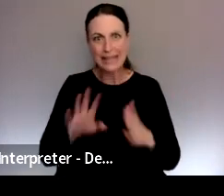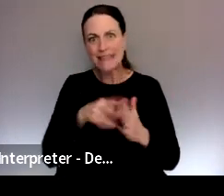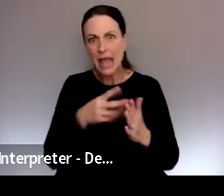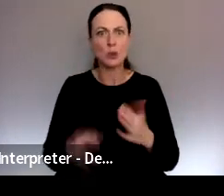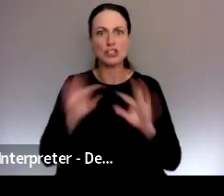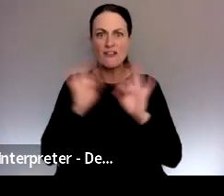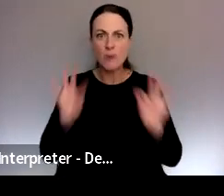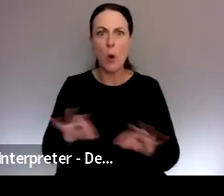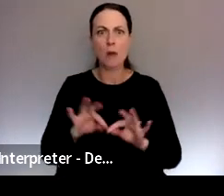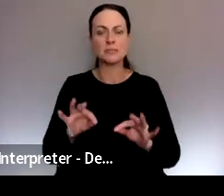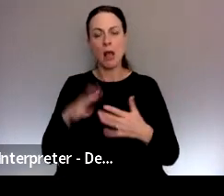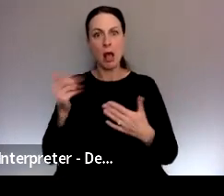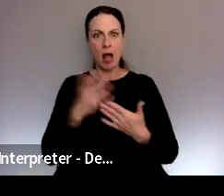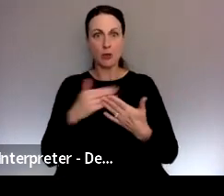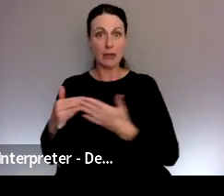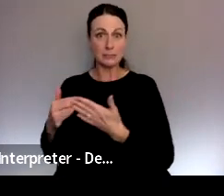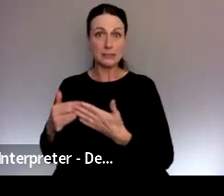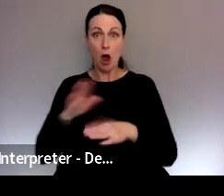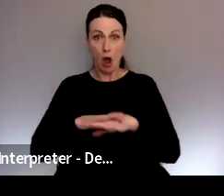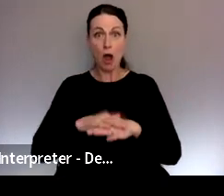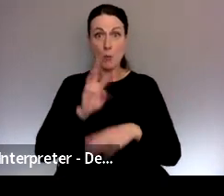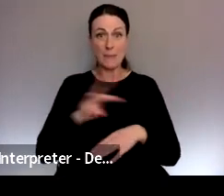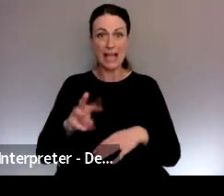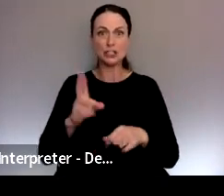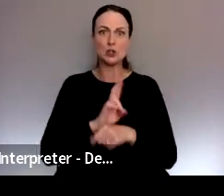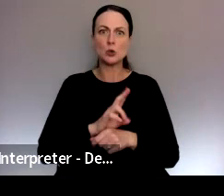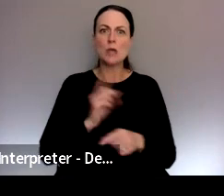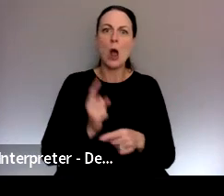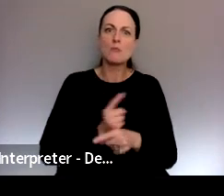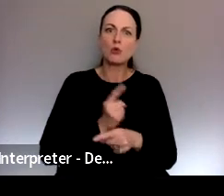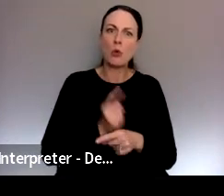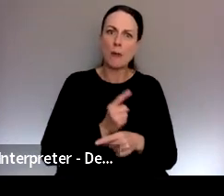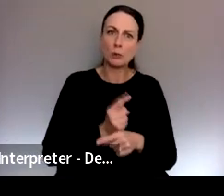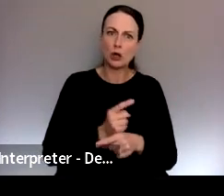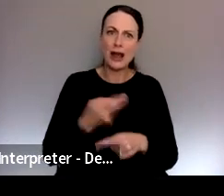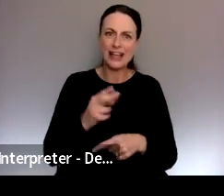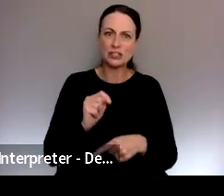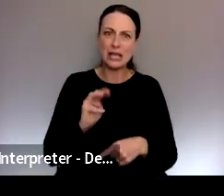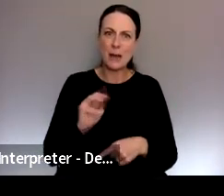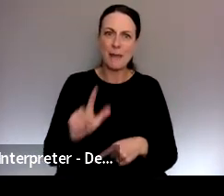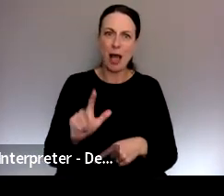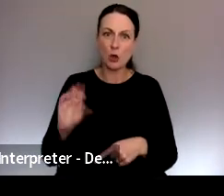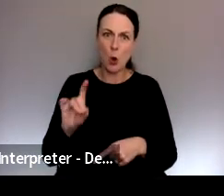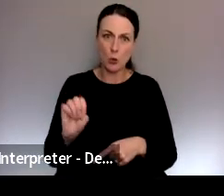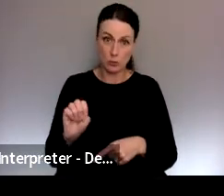forms and other elements on the web pages, to use the proper HTML codes.